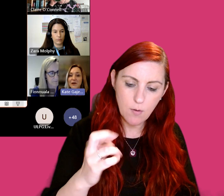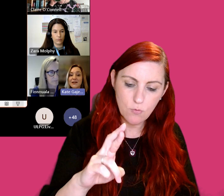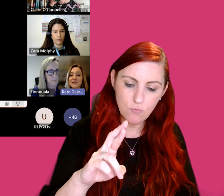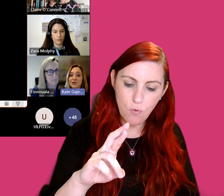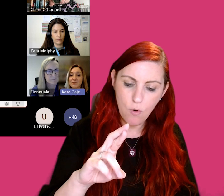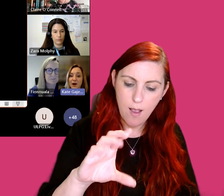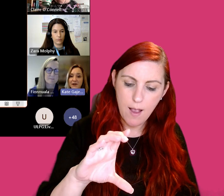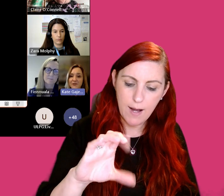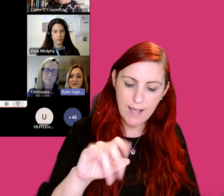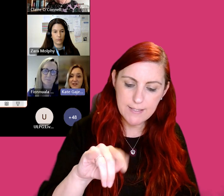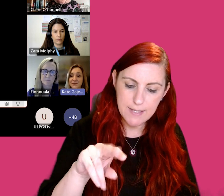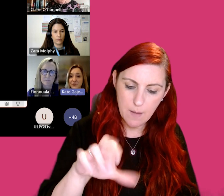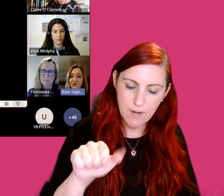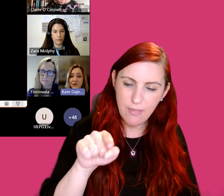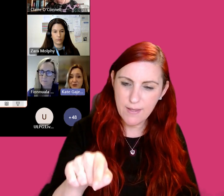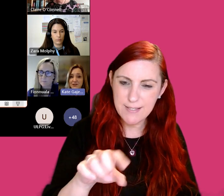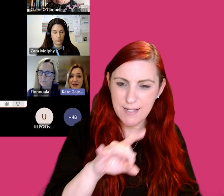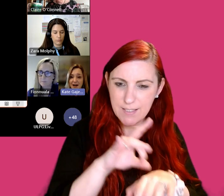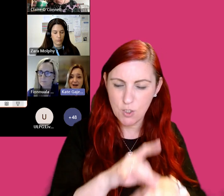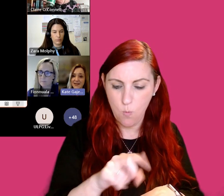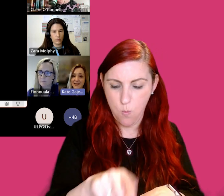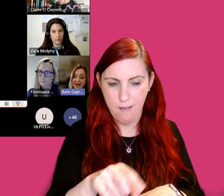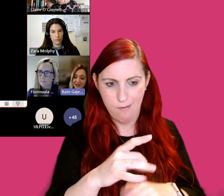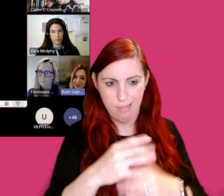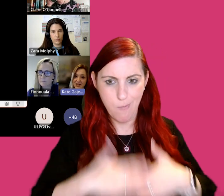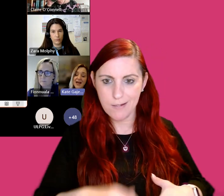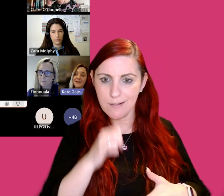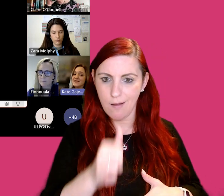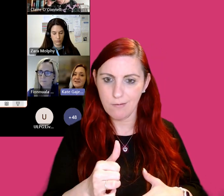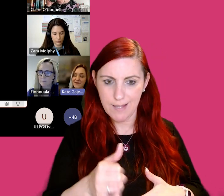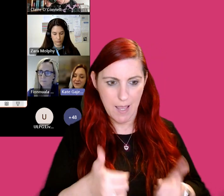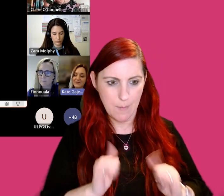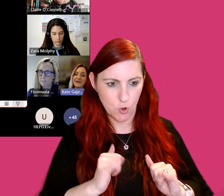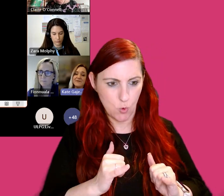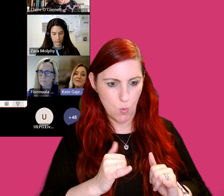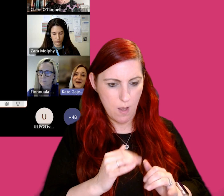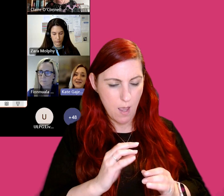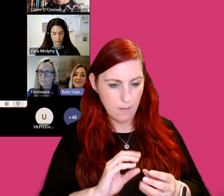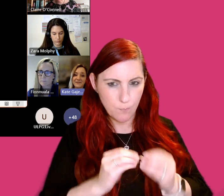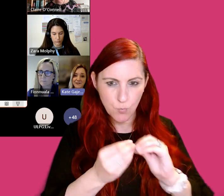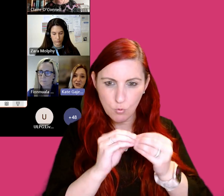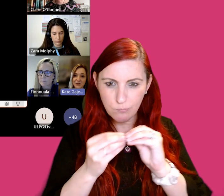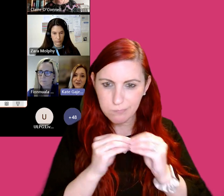the body does not properly process food for use as energy and this is very very vague definition of